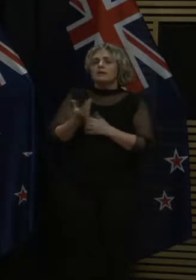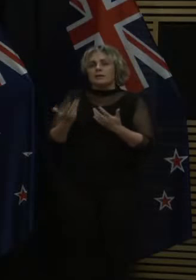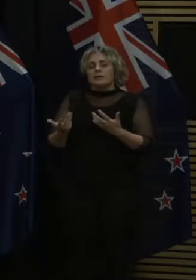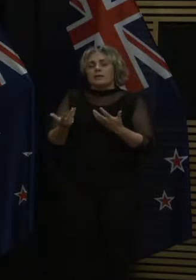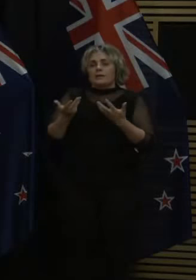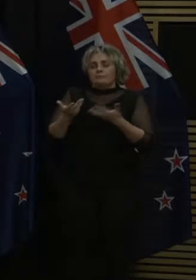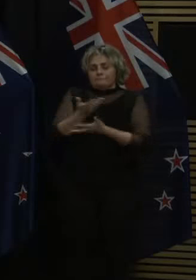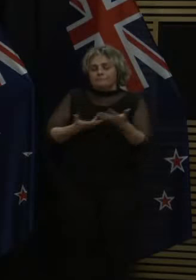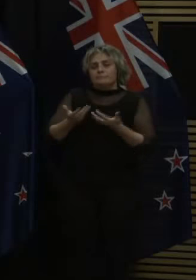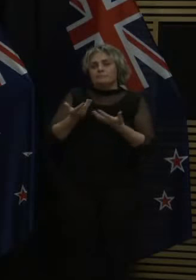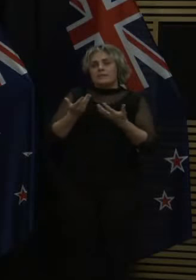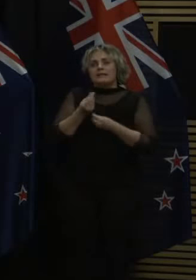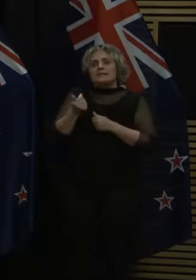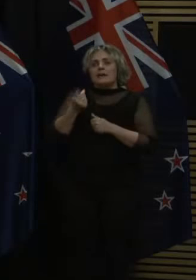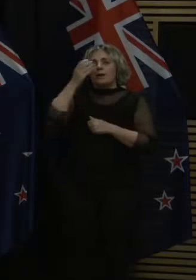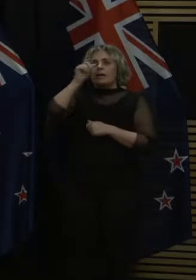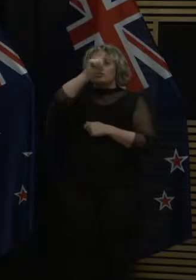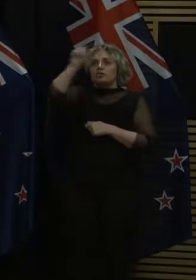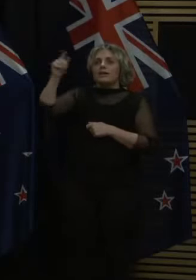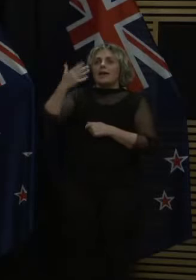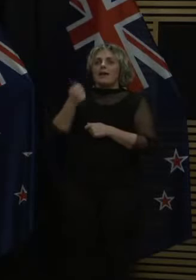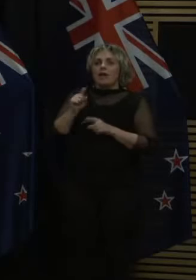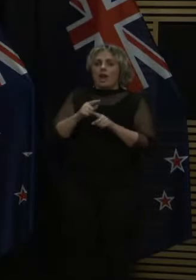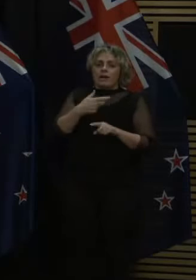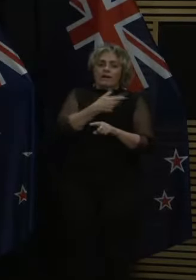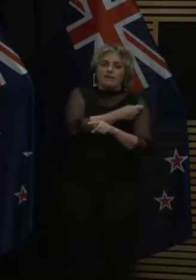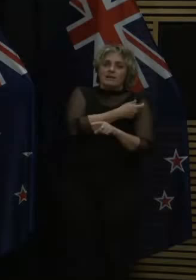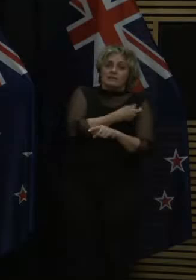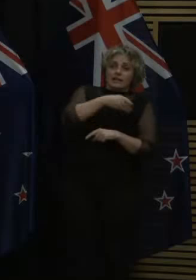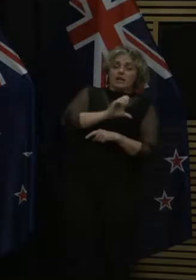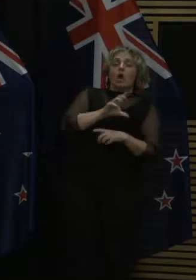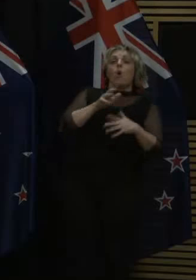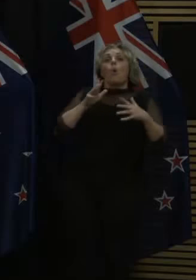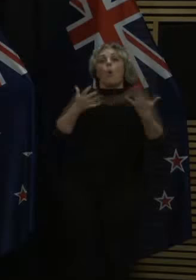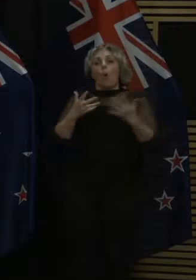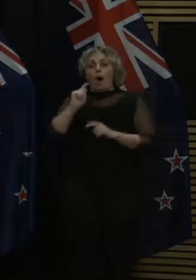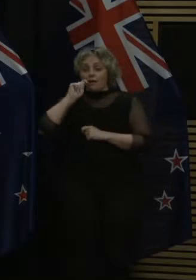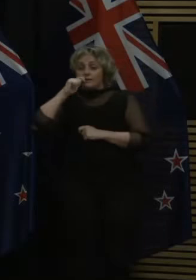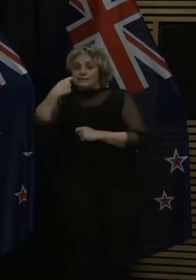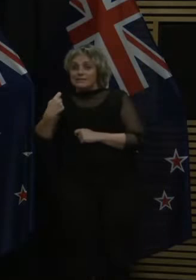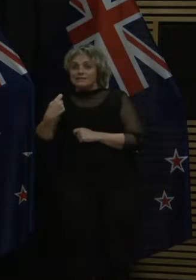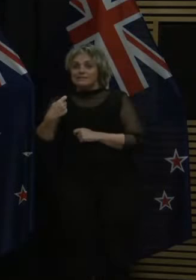produce negative tests. All of these are issues we are considering within our